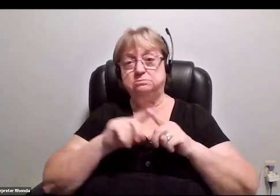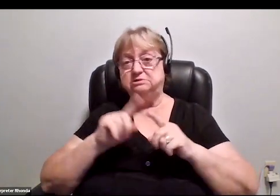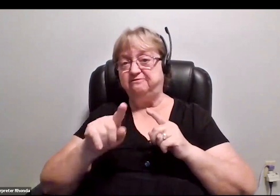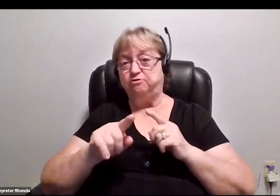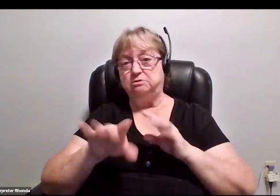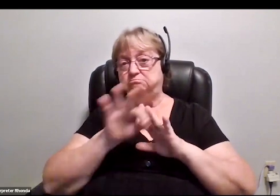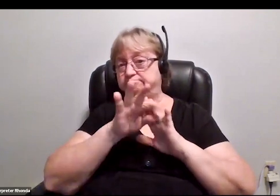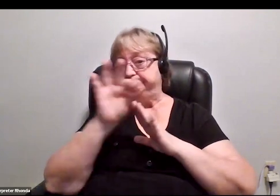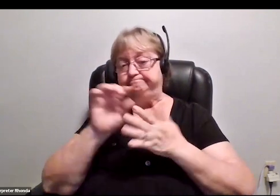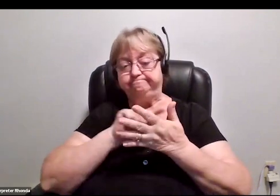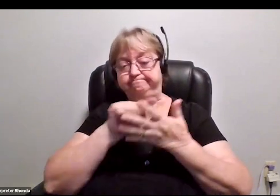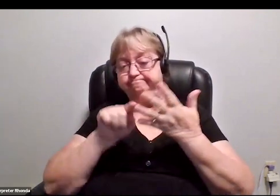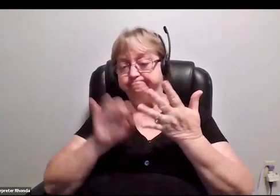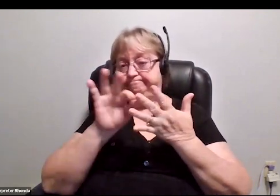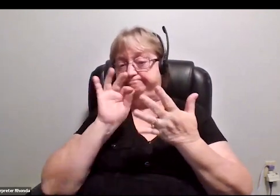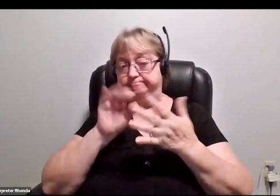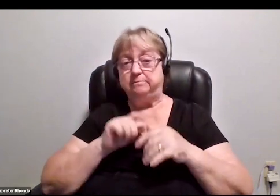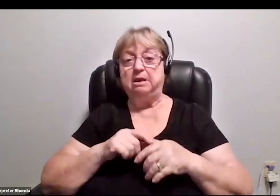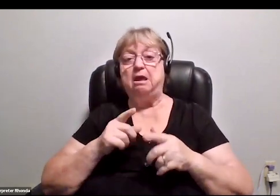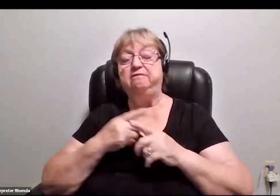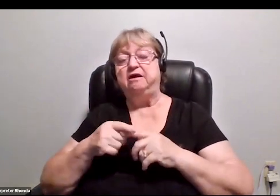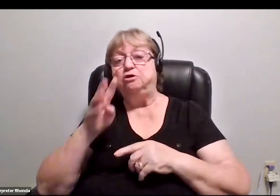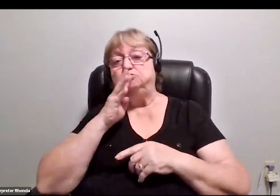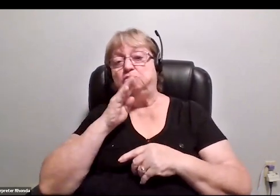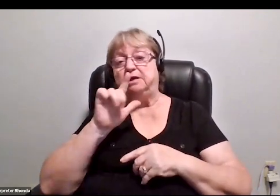Then we use the Talking LabQuest to give us audio readout